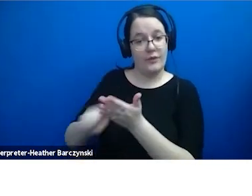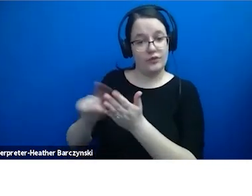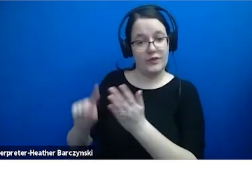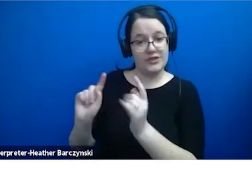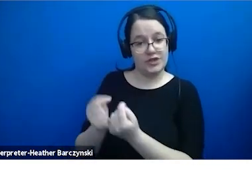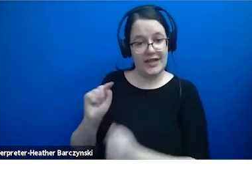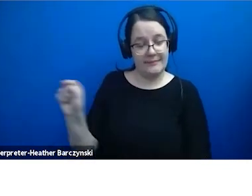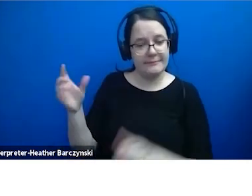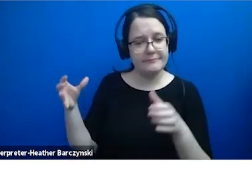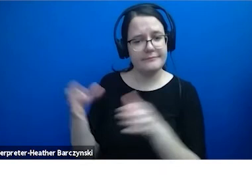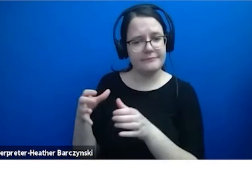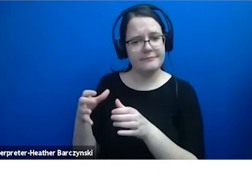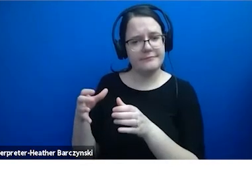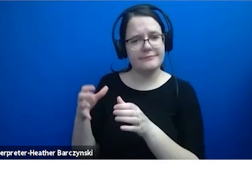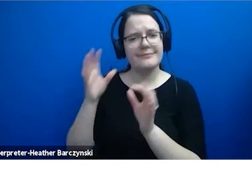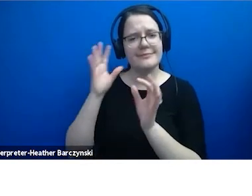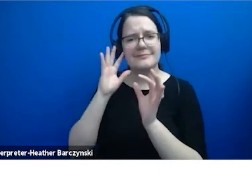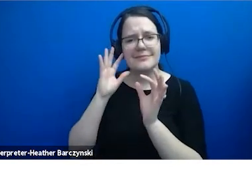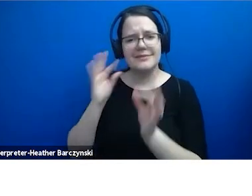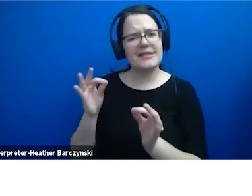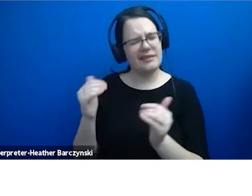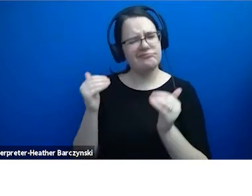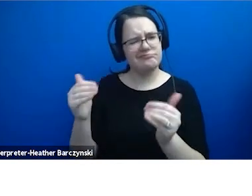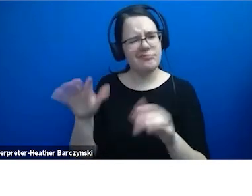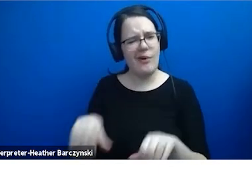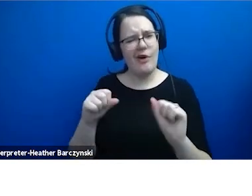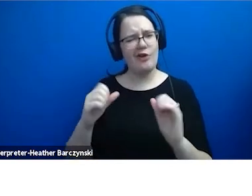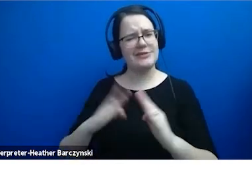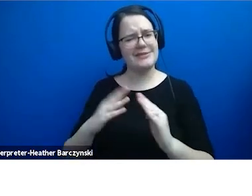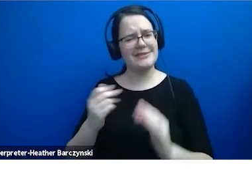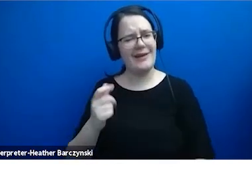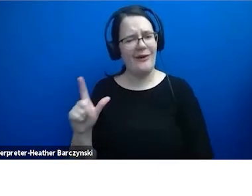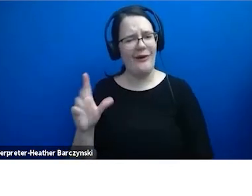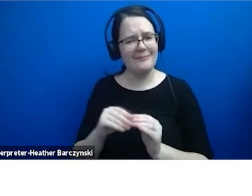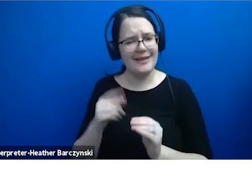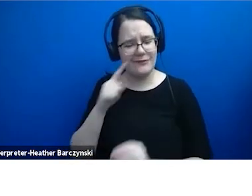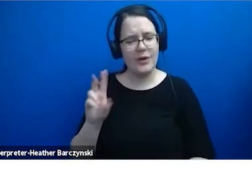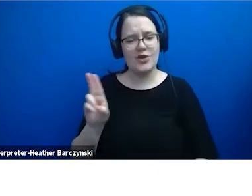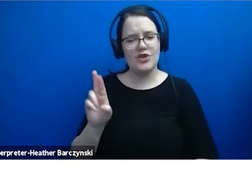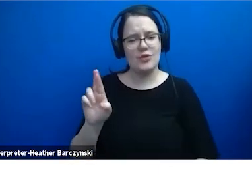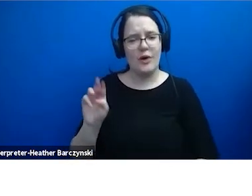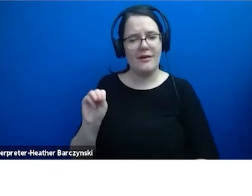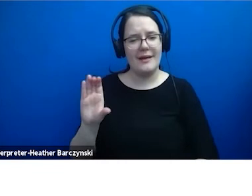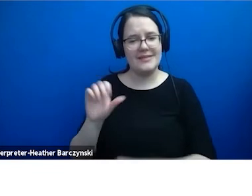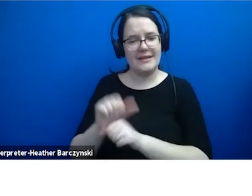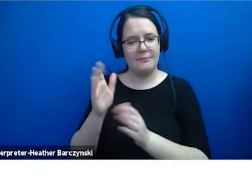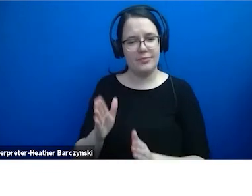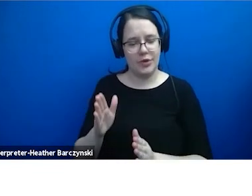and said well let's put on some town halls for urmc employees and let's have it be specific to